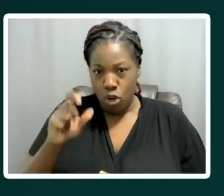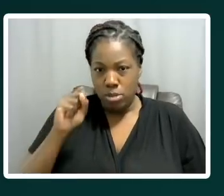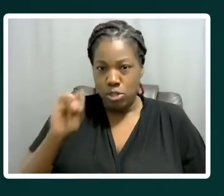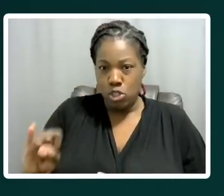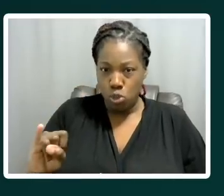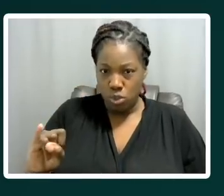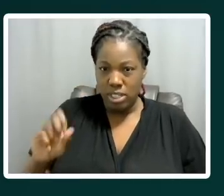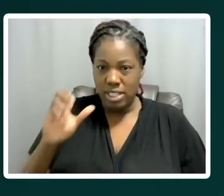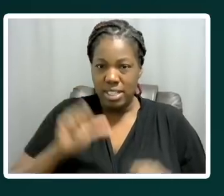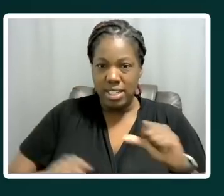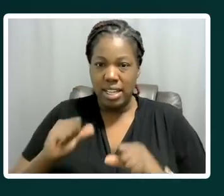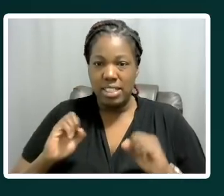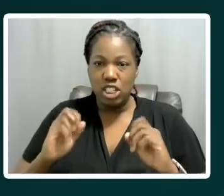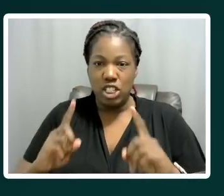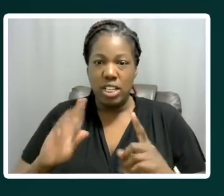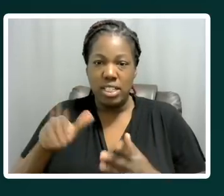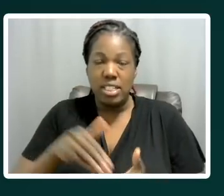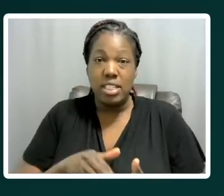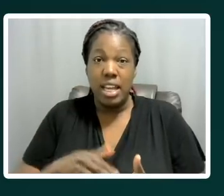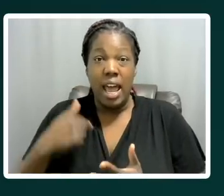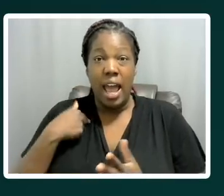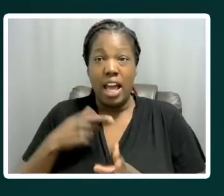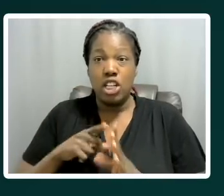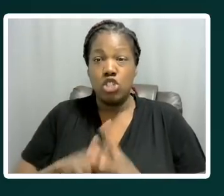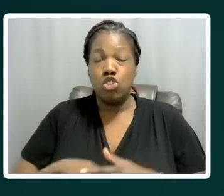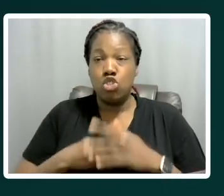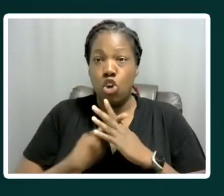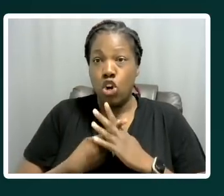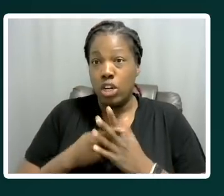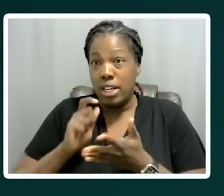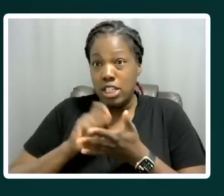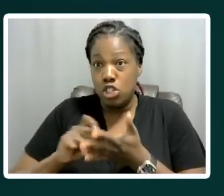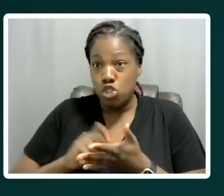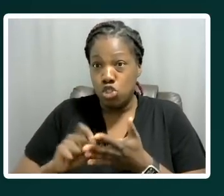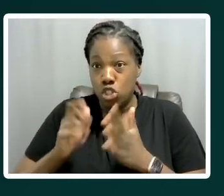I began my career as a journalist and multimedia producer. And way before that, I was encouraged in